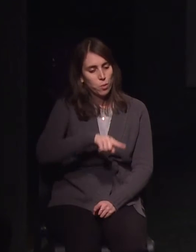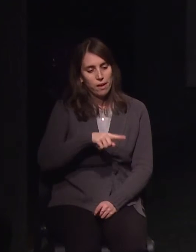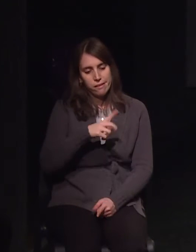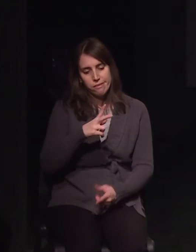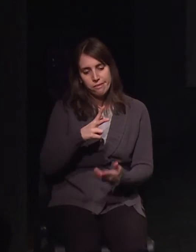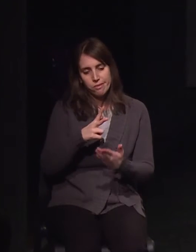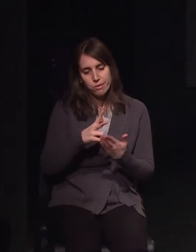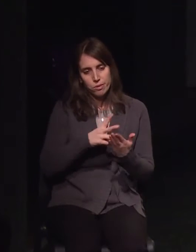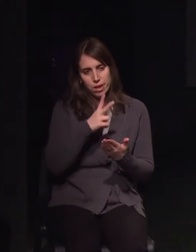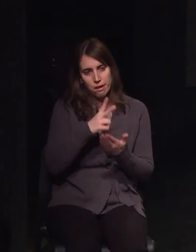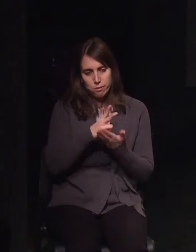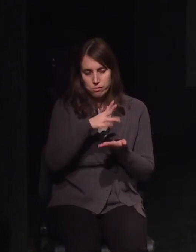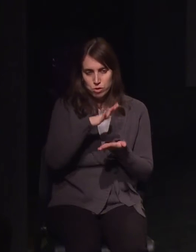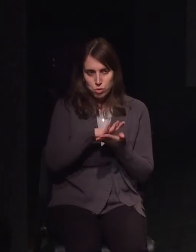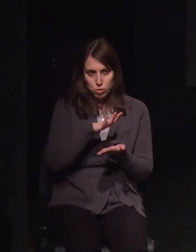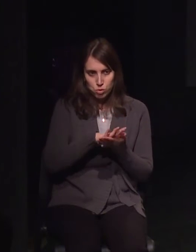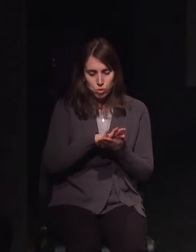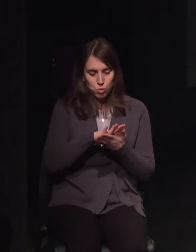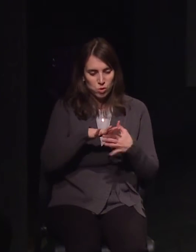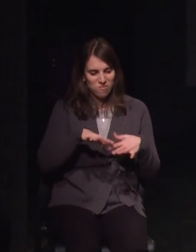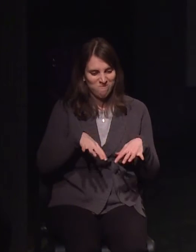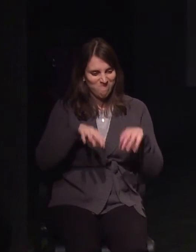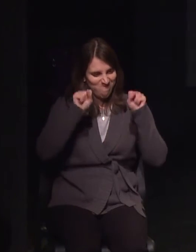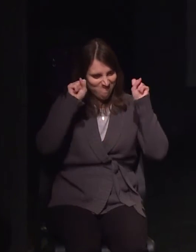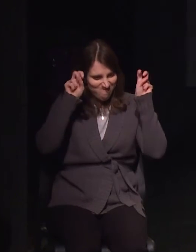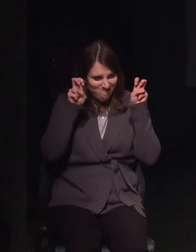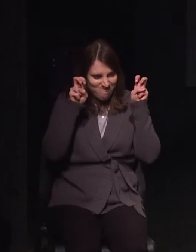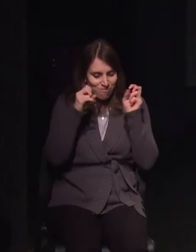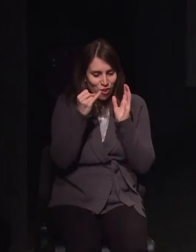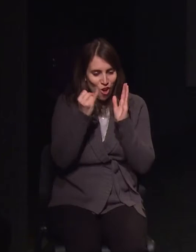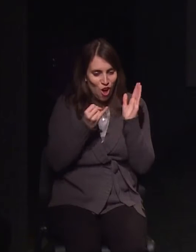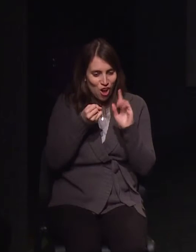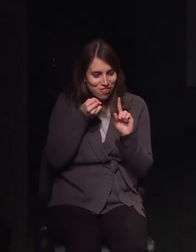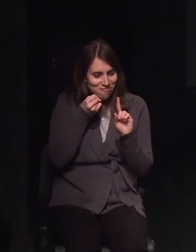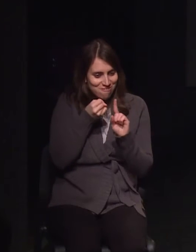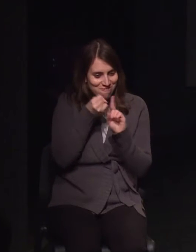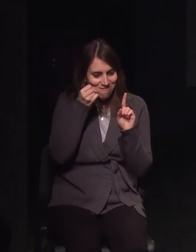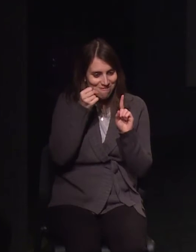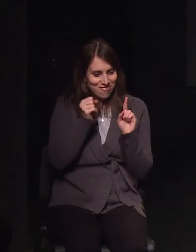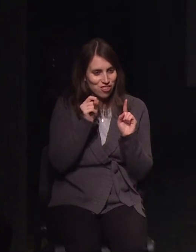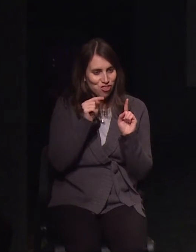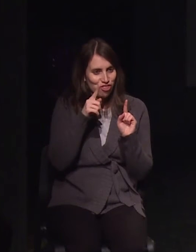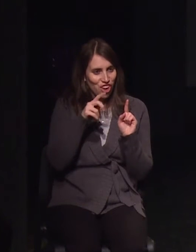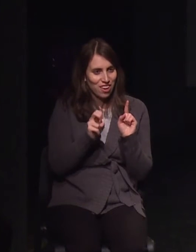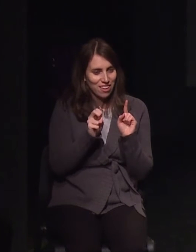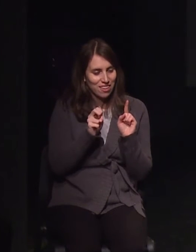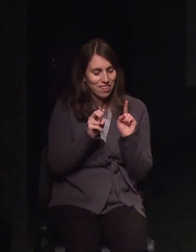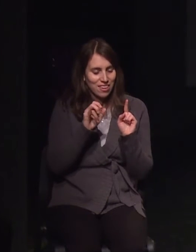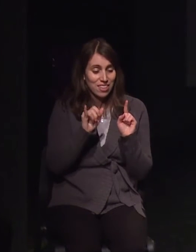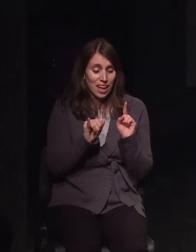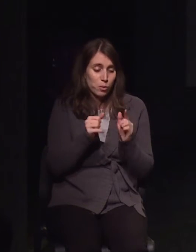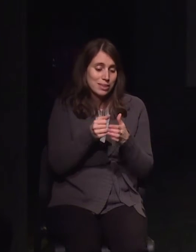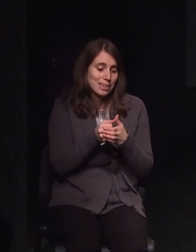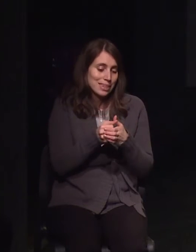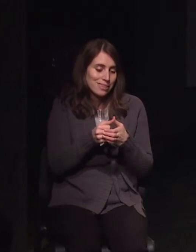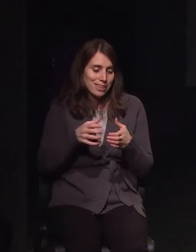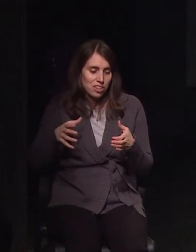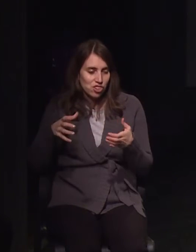strike, and we did what we could do. And it simply was an extension of what we do already, but the word that I was going